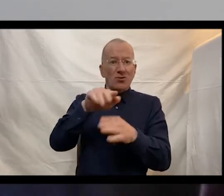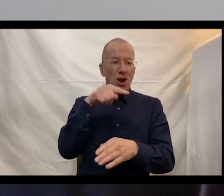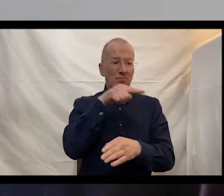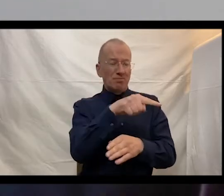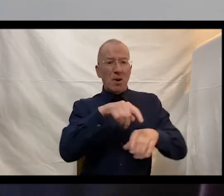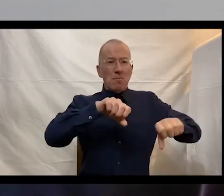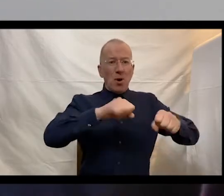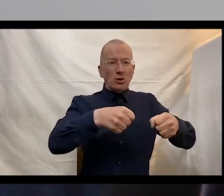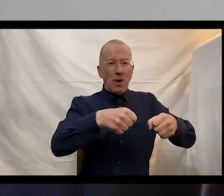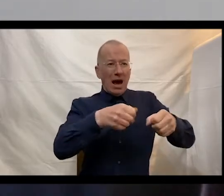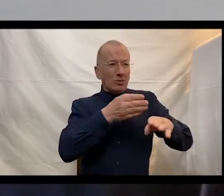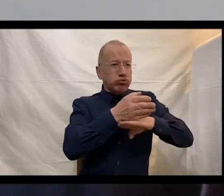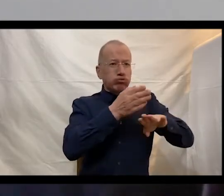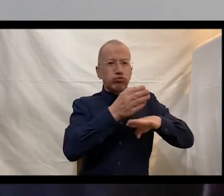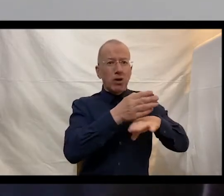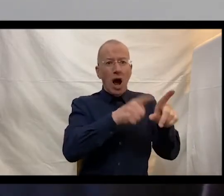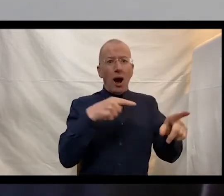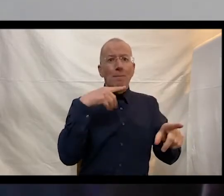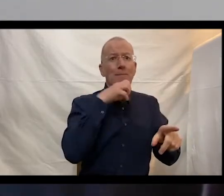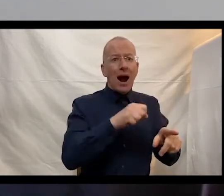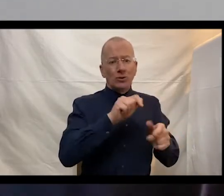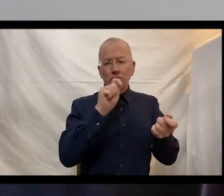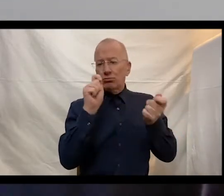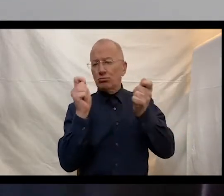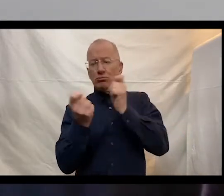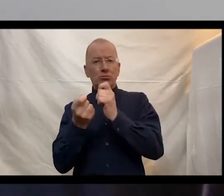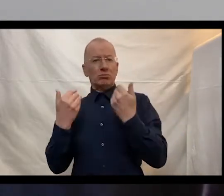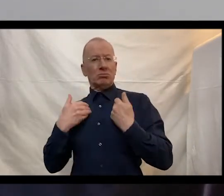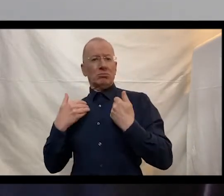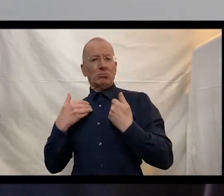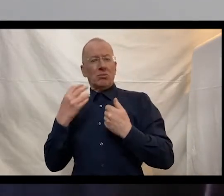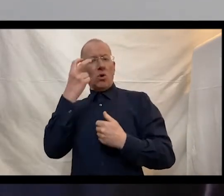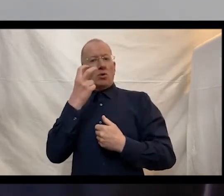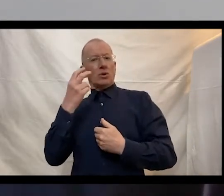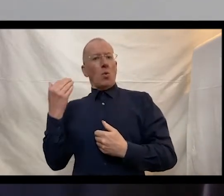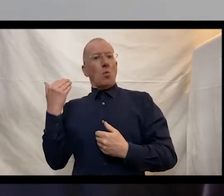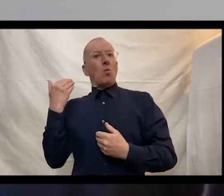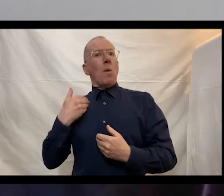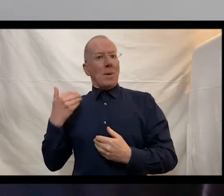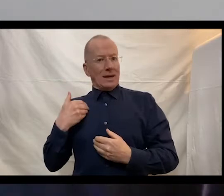from motorbike racing young man to elegant older woman,